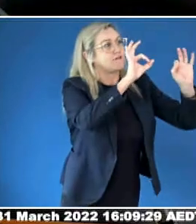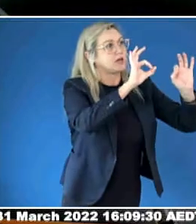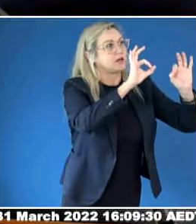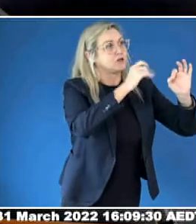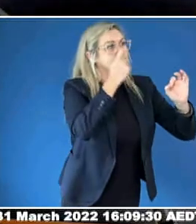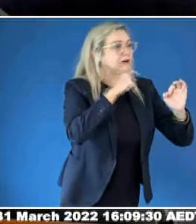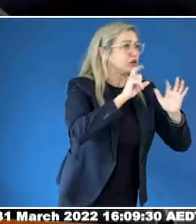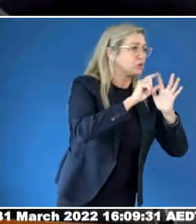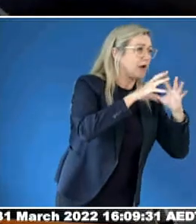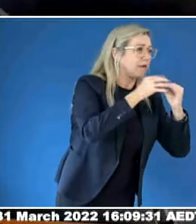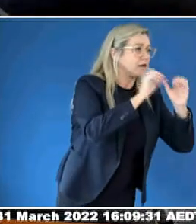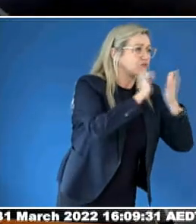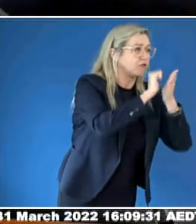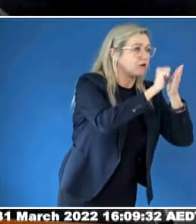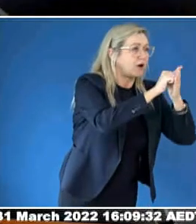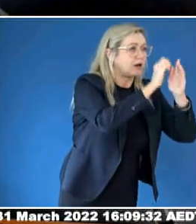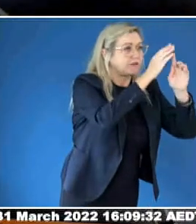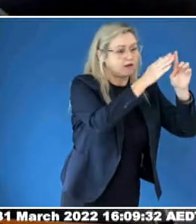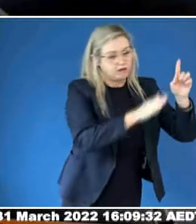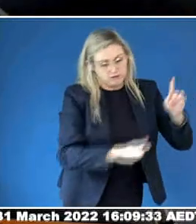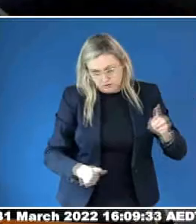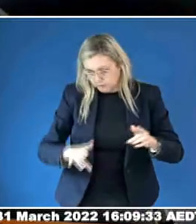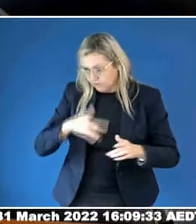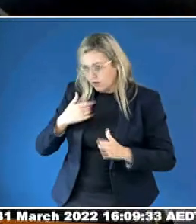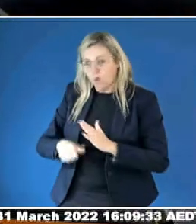I trust no one apart from my children and my very patient therapist - or most of the time.